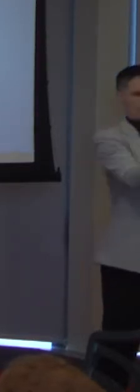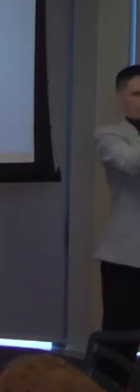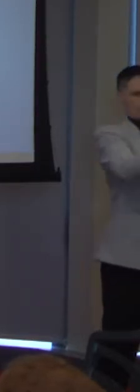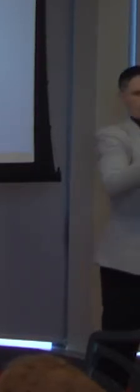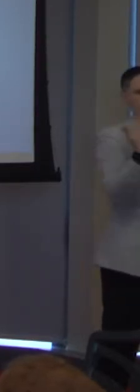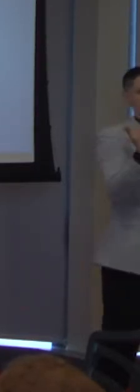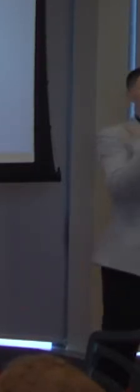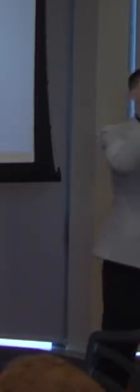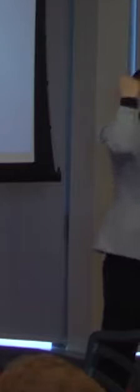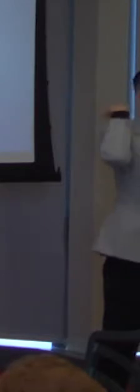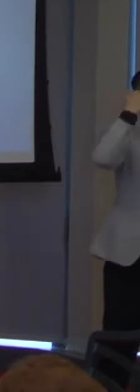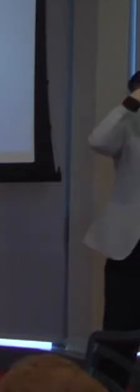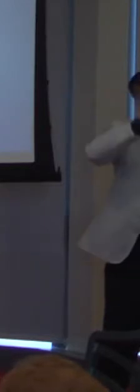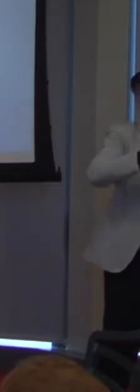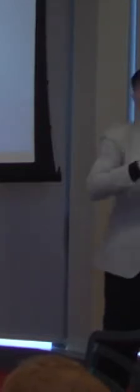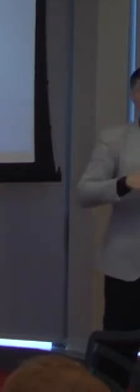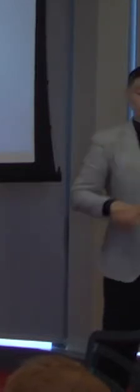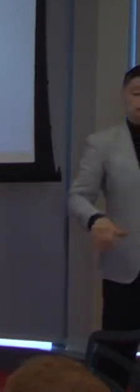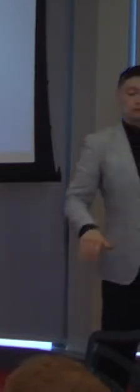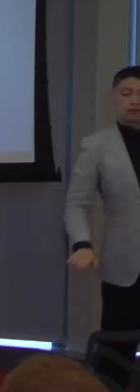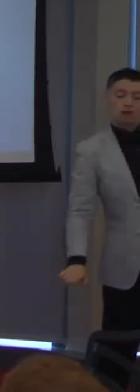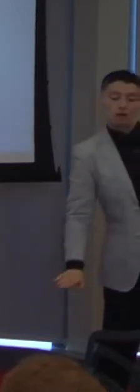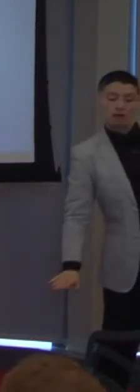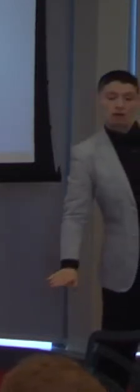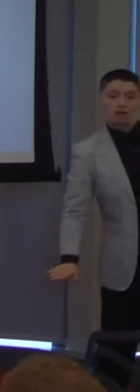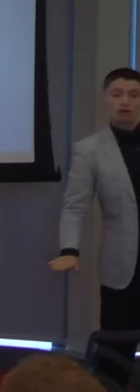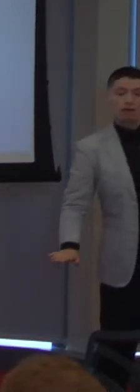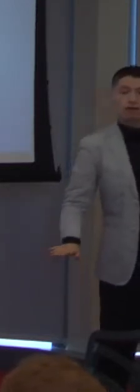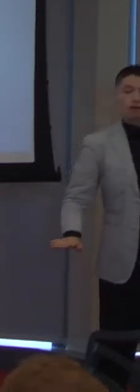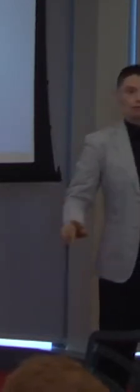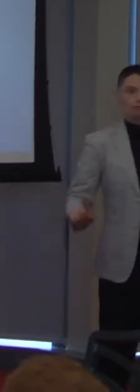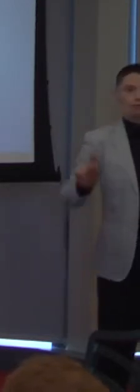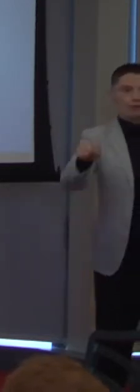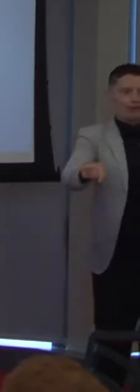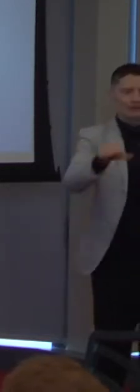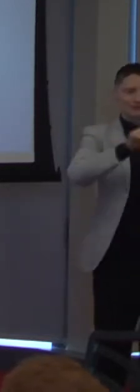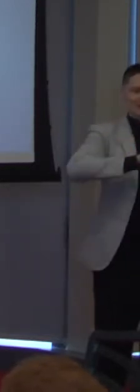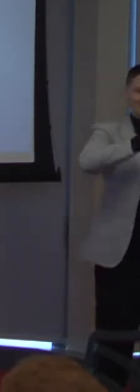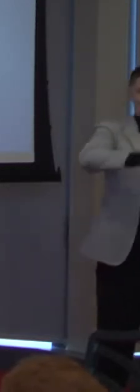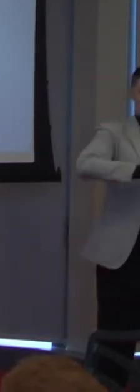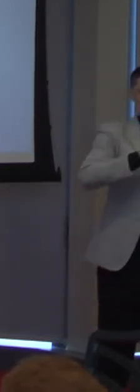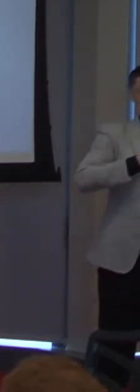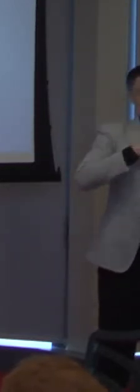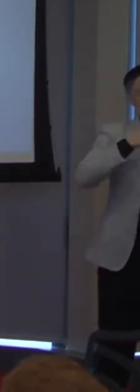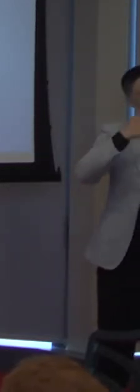with my sister when I was little, and she tended to become pretty frightened by loud nouses,